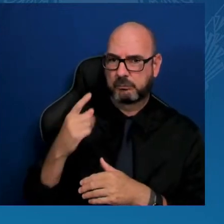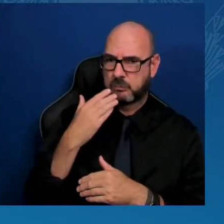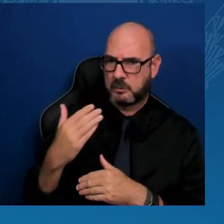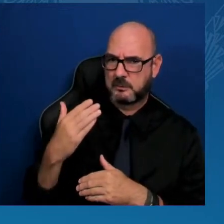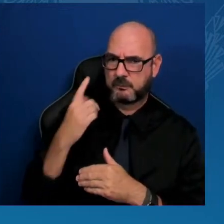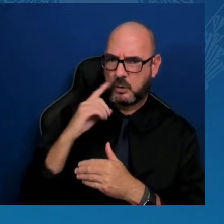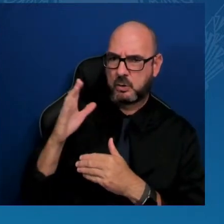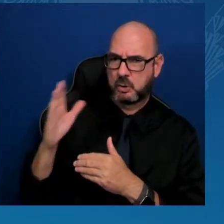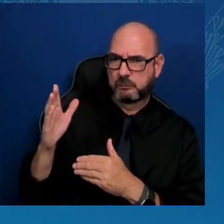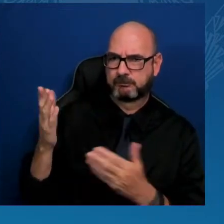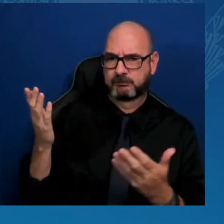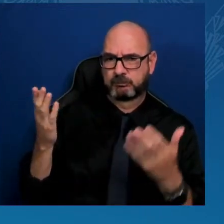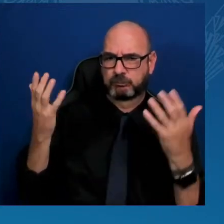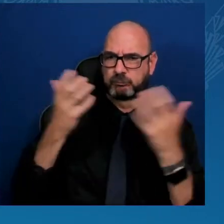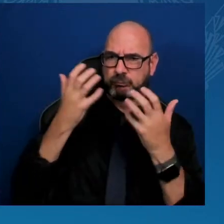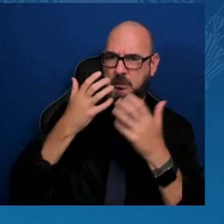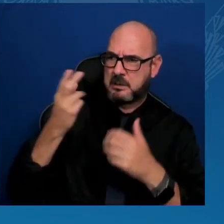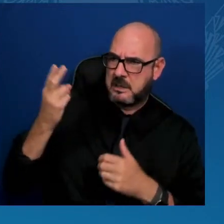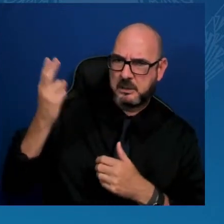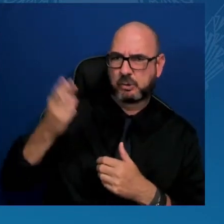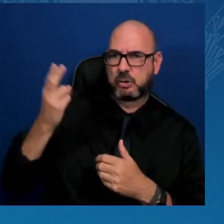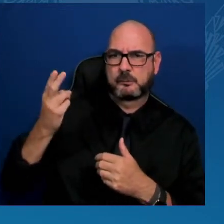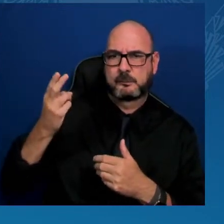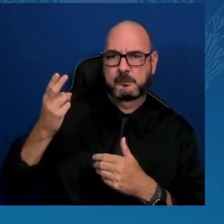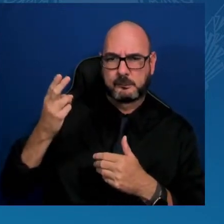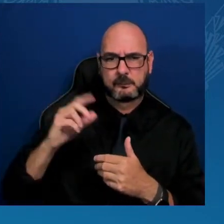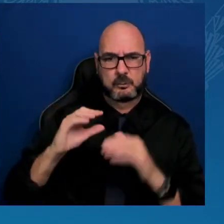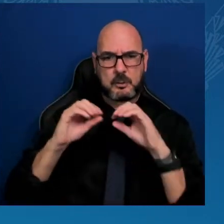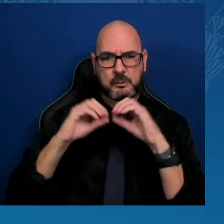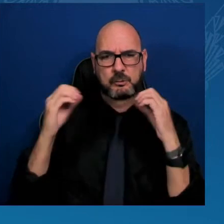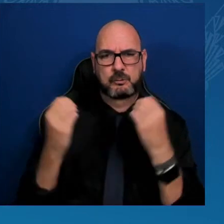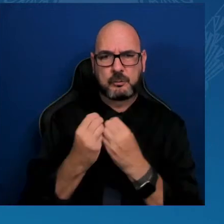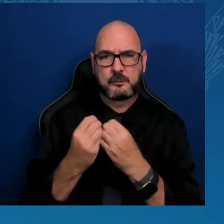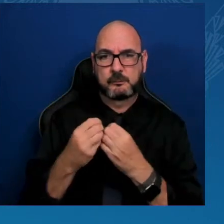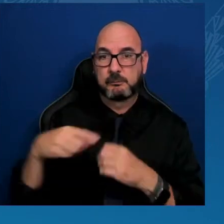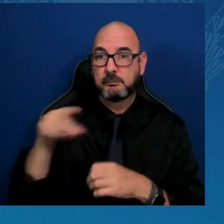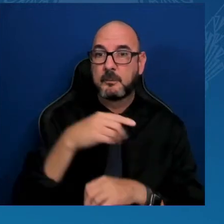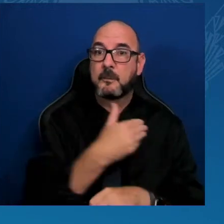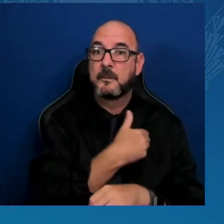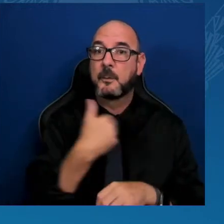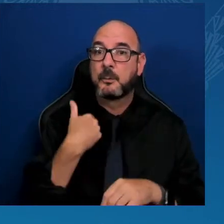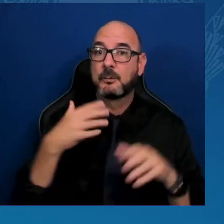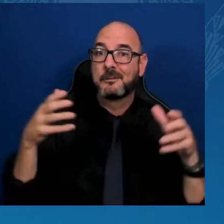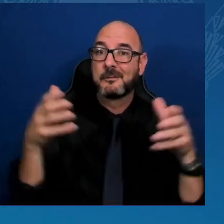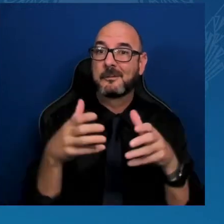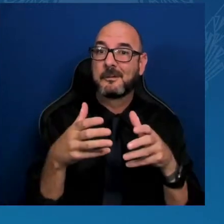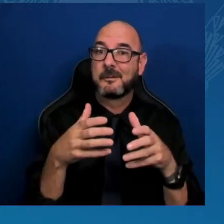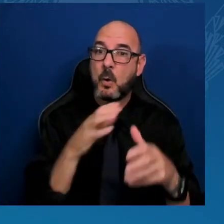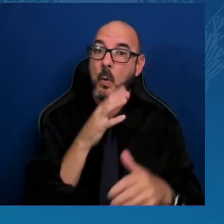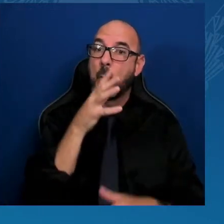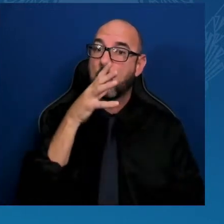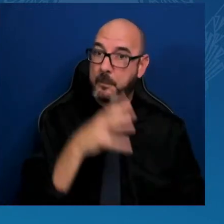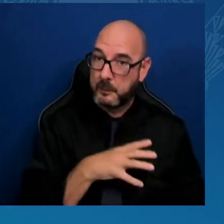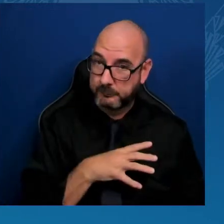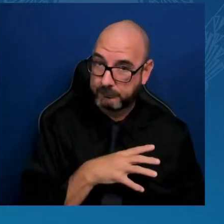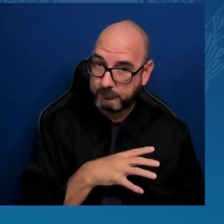To the members of the Women's Missionary Society, including the 1,300 Life Members